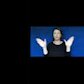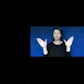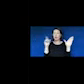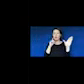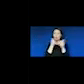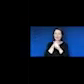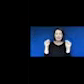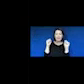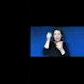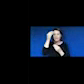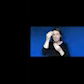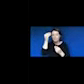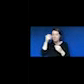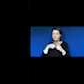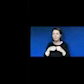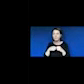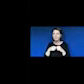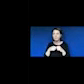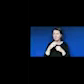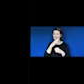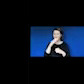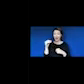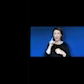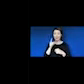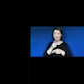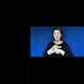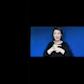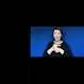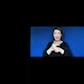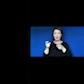taking care of controlling infection rates in a different healthcare facility.